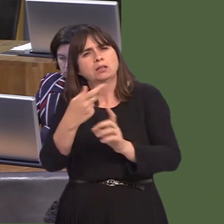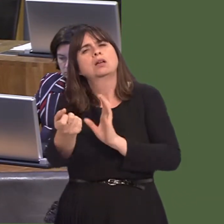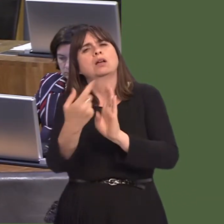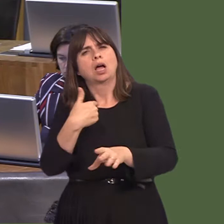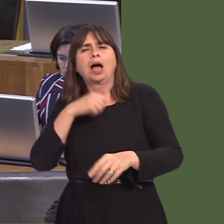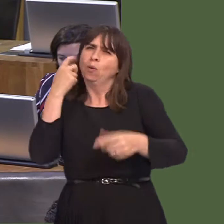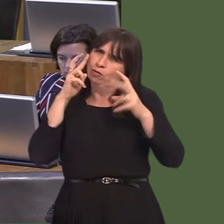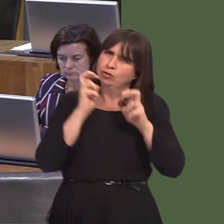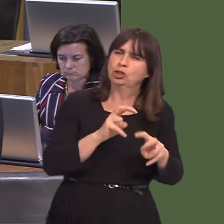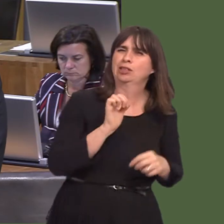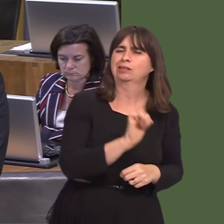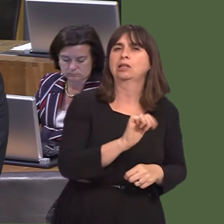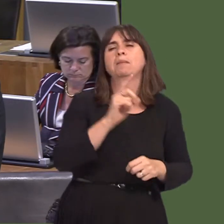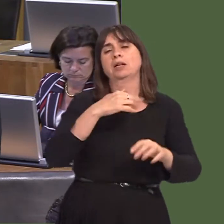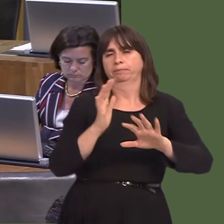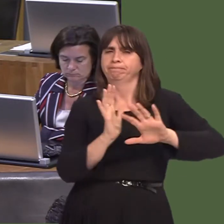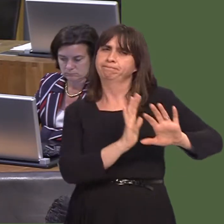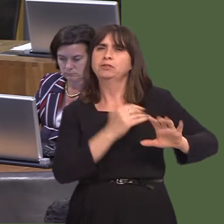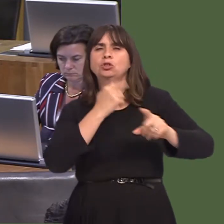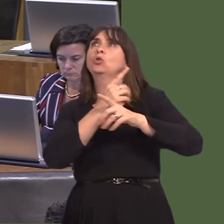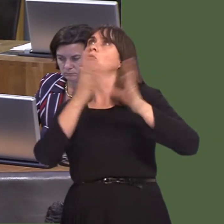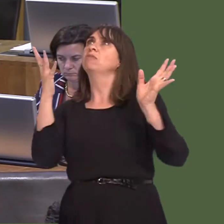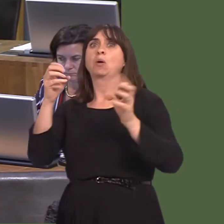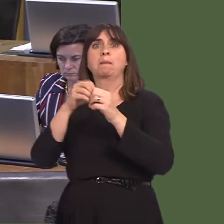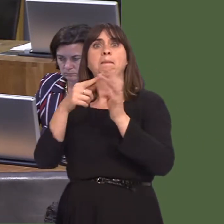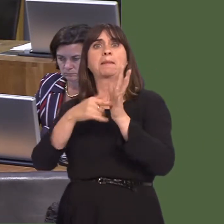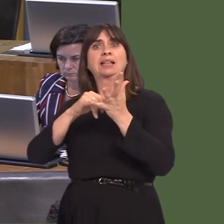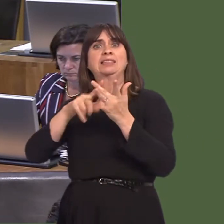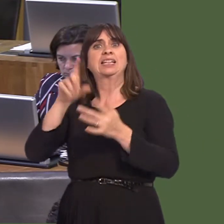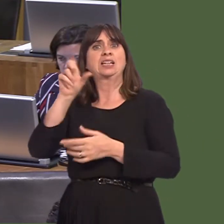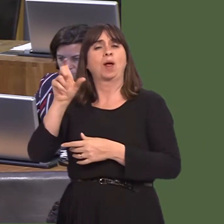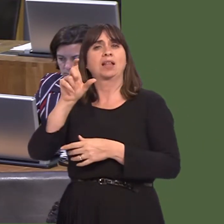Generally, if we look at Betsi Cadwaladr, well, BC have received £11 million out of